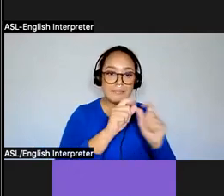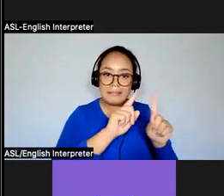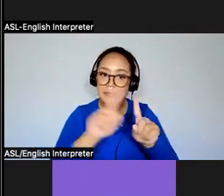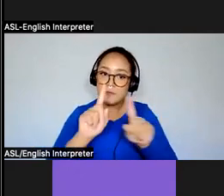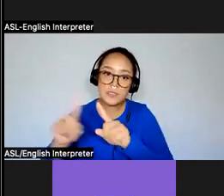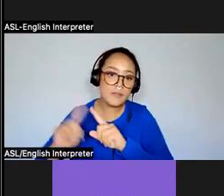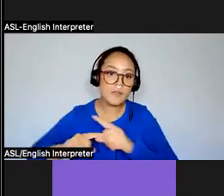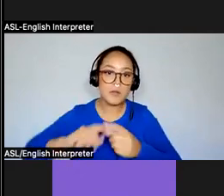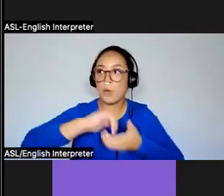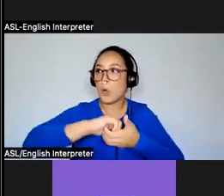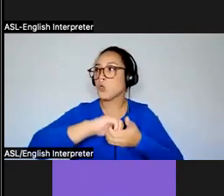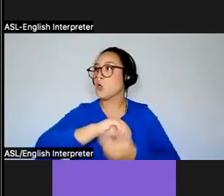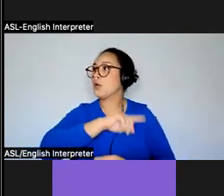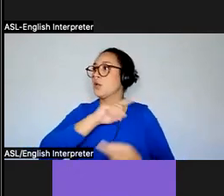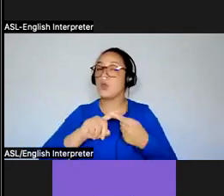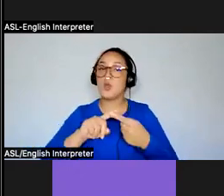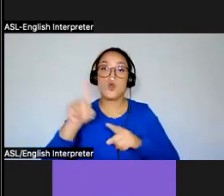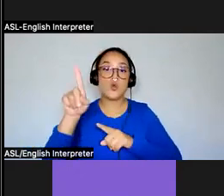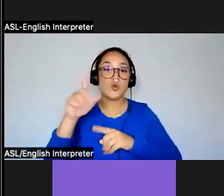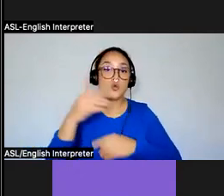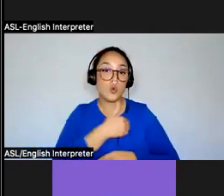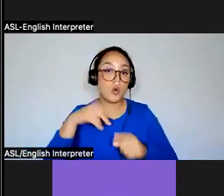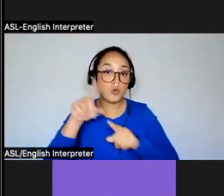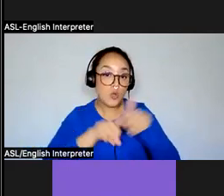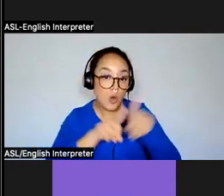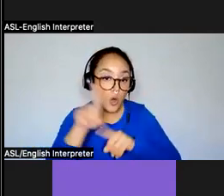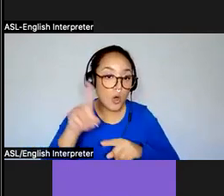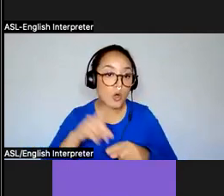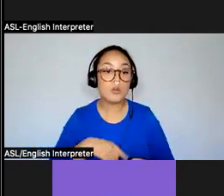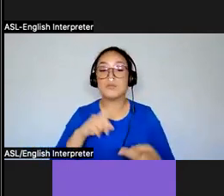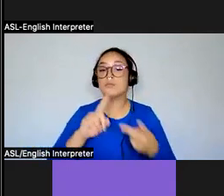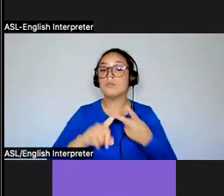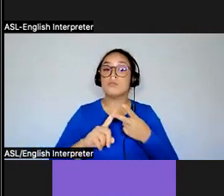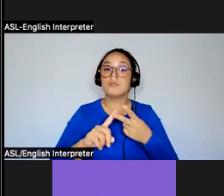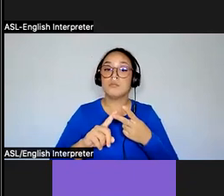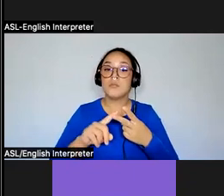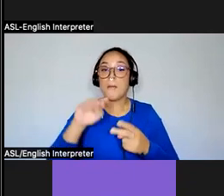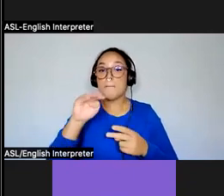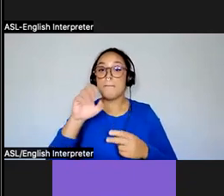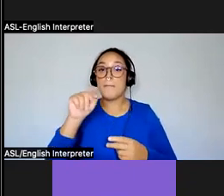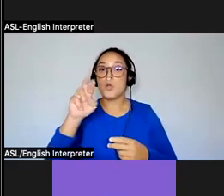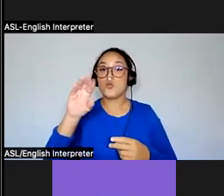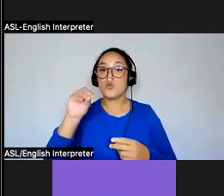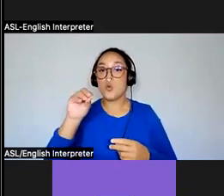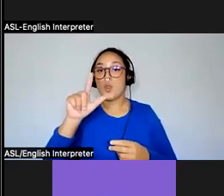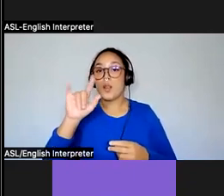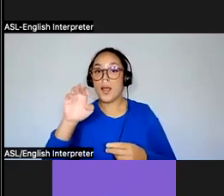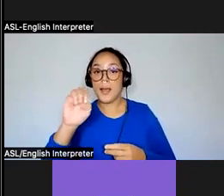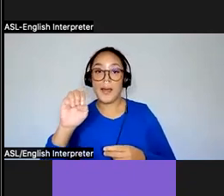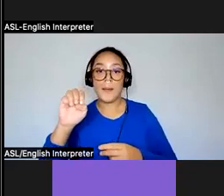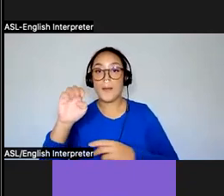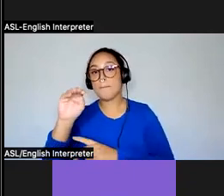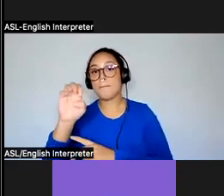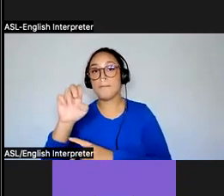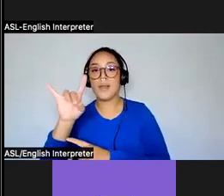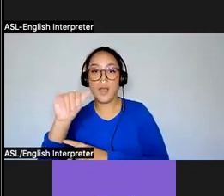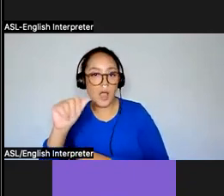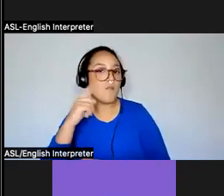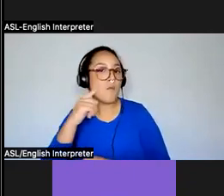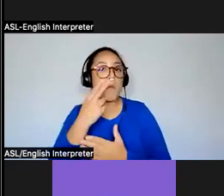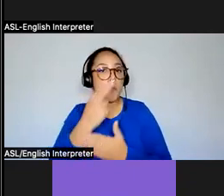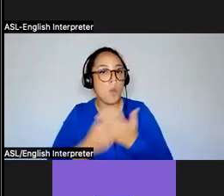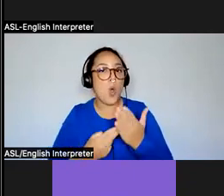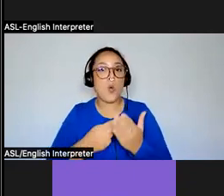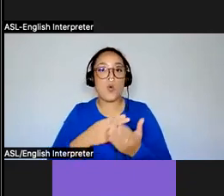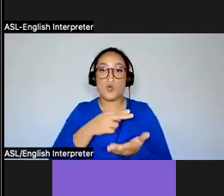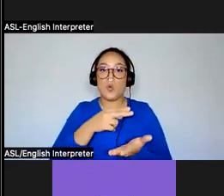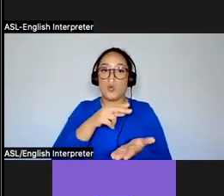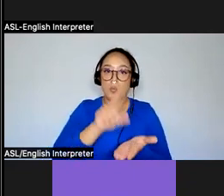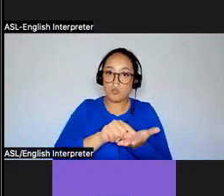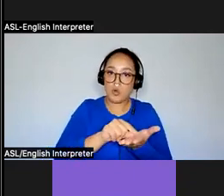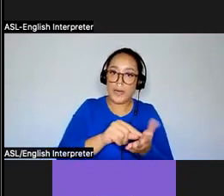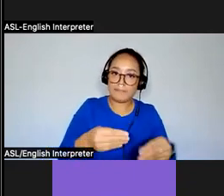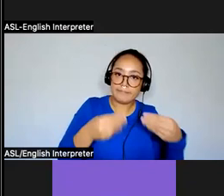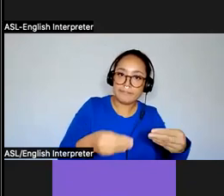Star Star Metroland media to do a number of both print and digital marketing pieces.